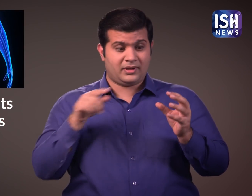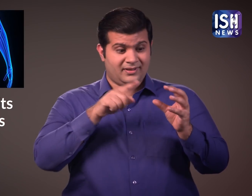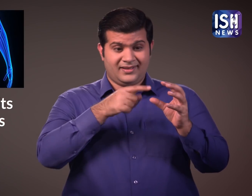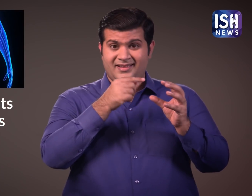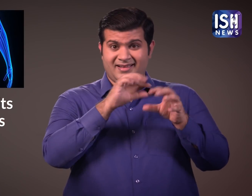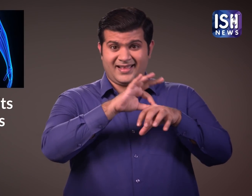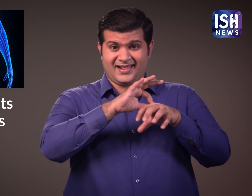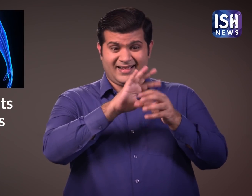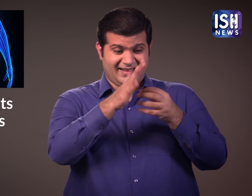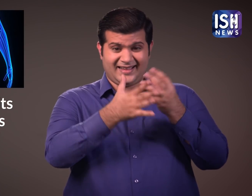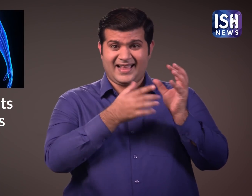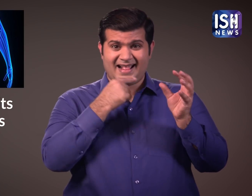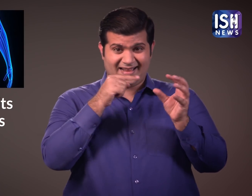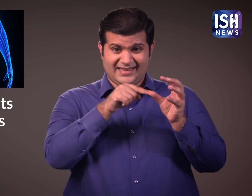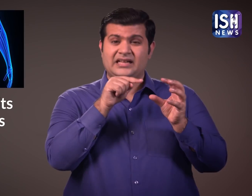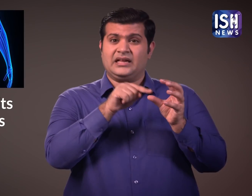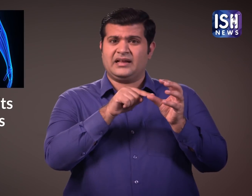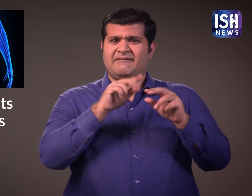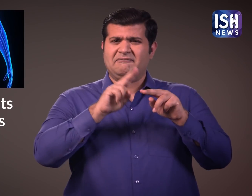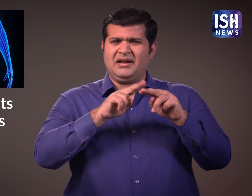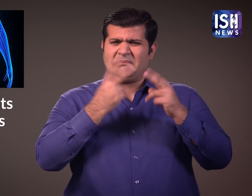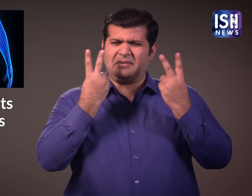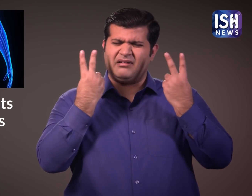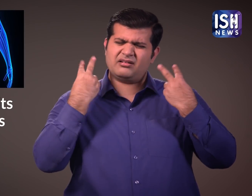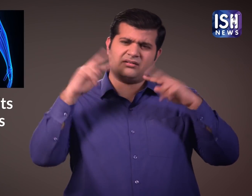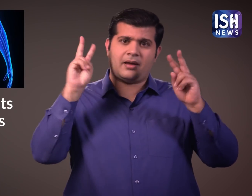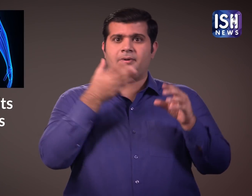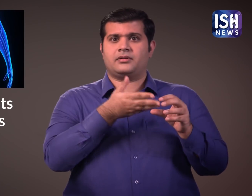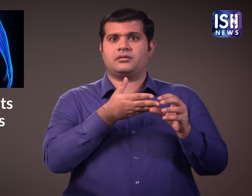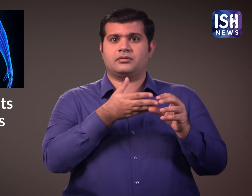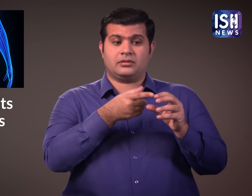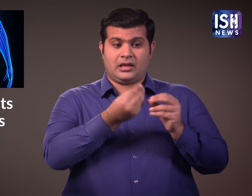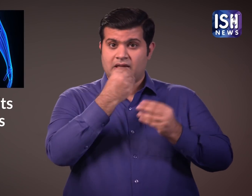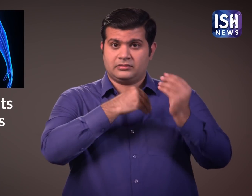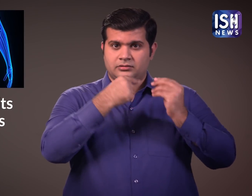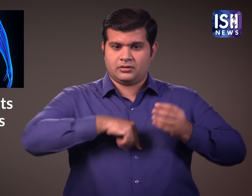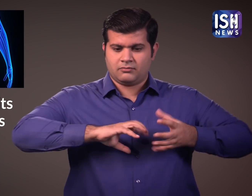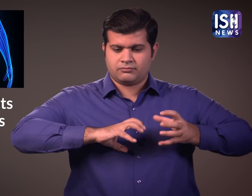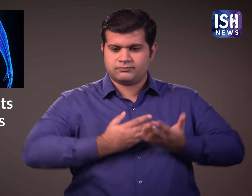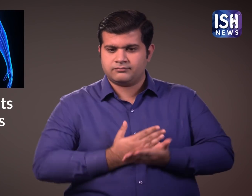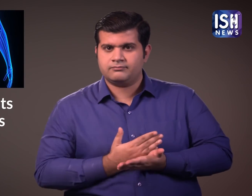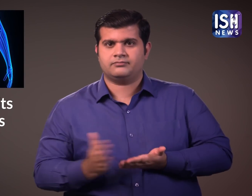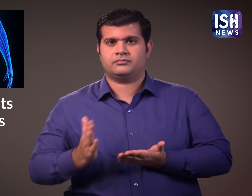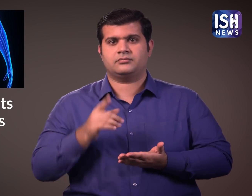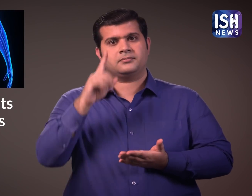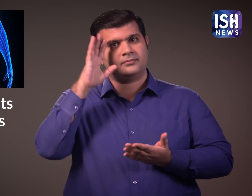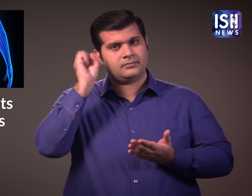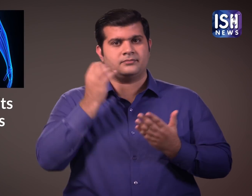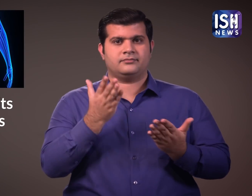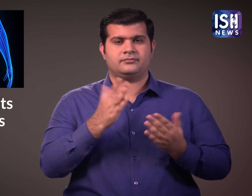The peel is high in fibre. It helps to clean the stomach.